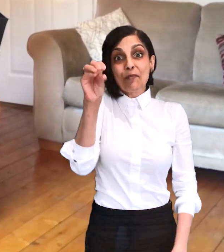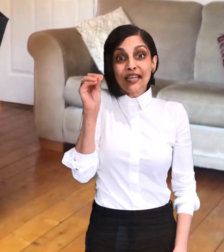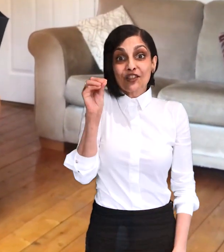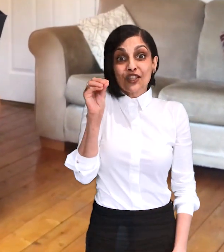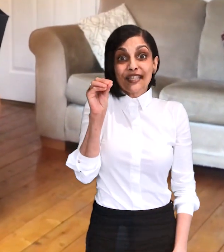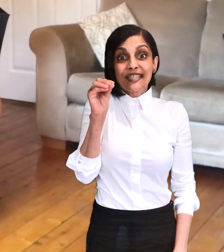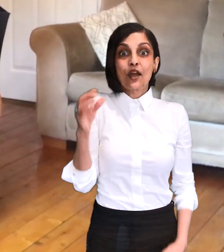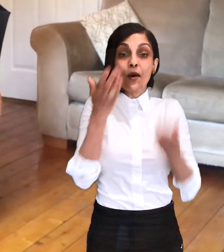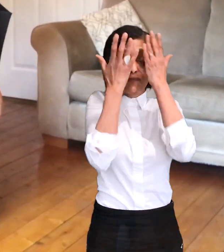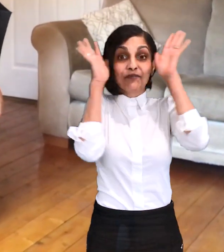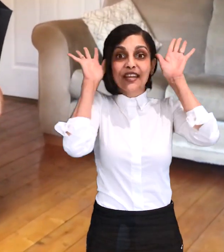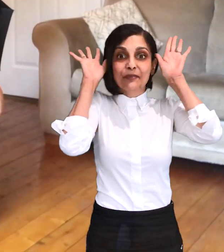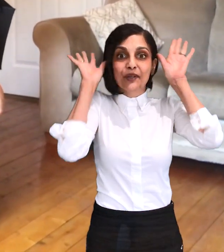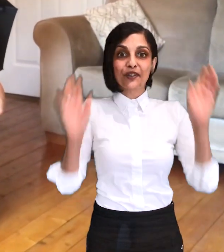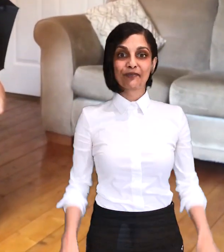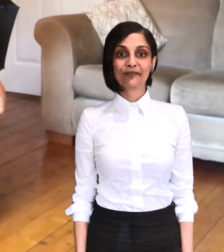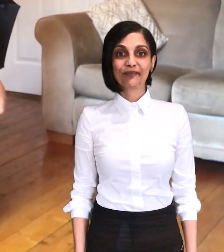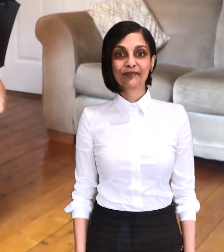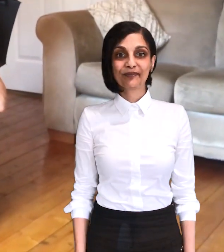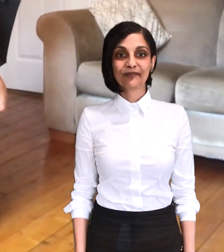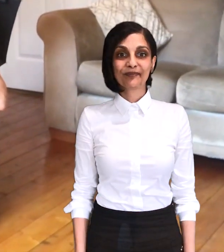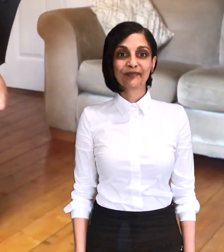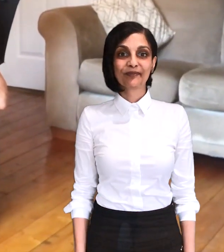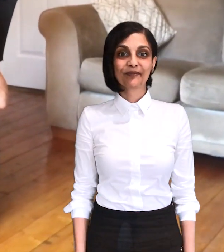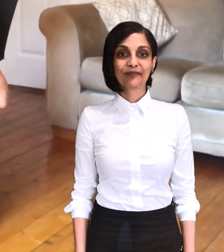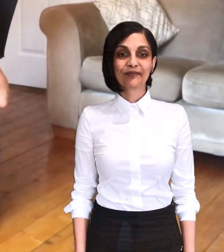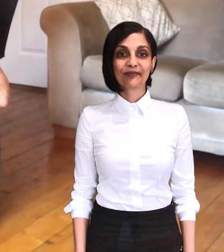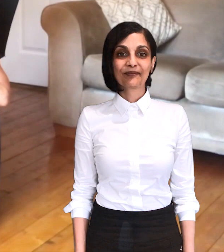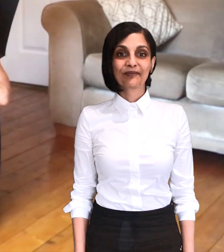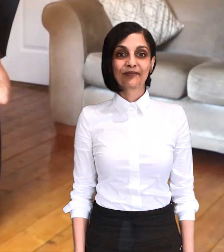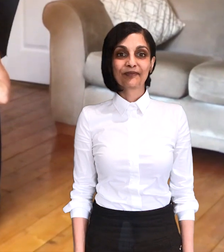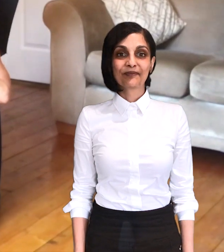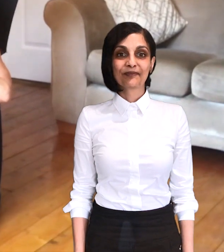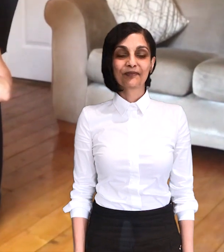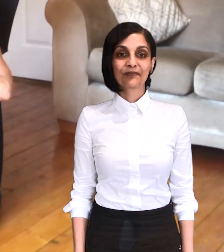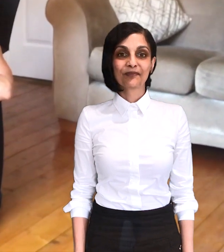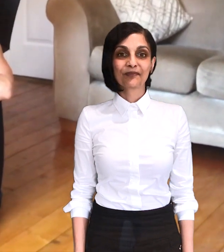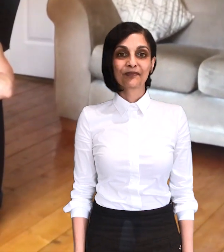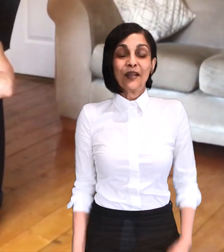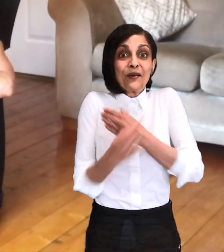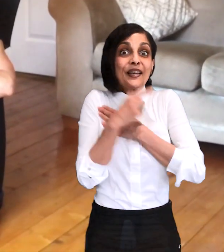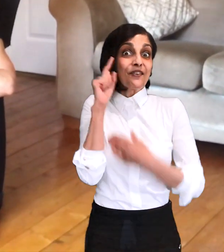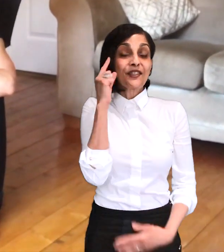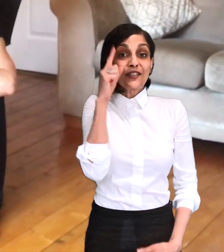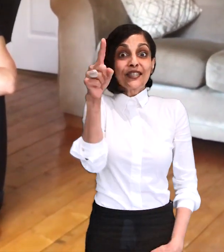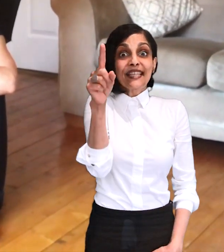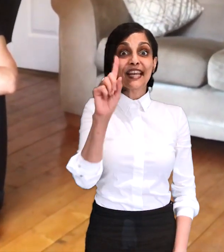by putting your videos or your photographs on Facebook or any of our social media pages.